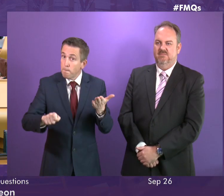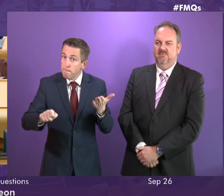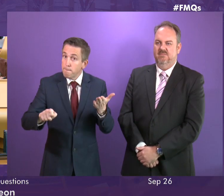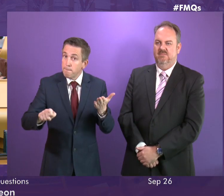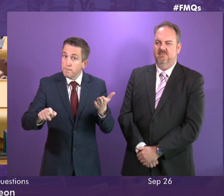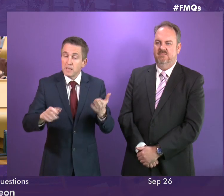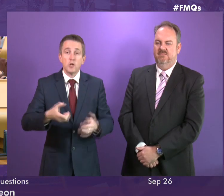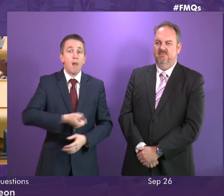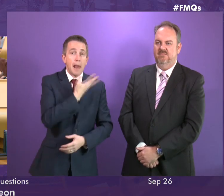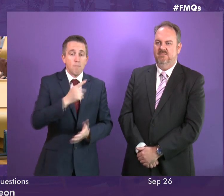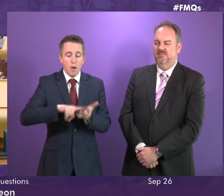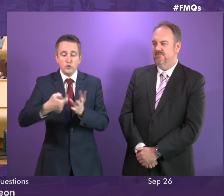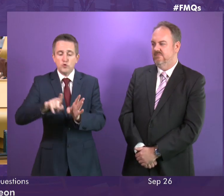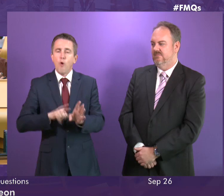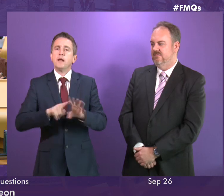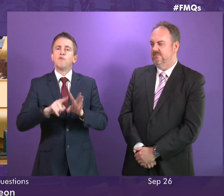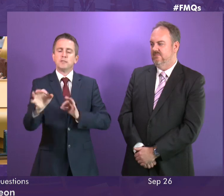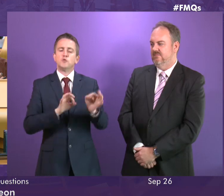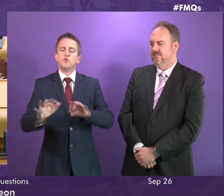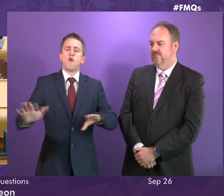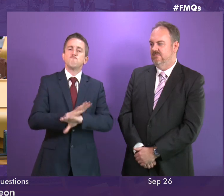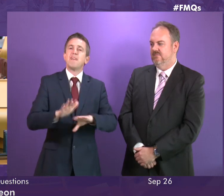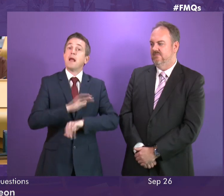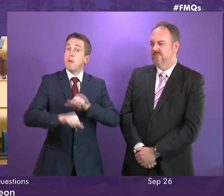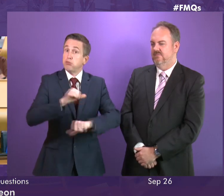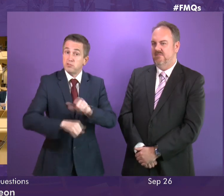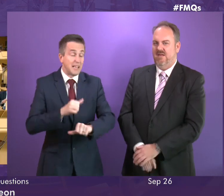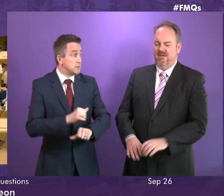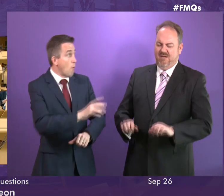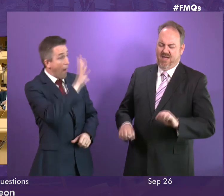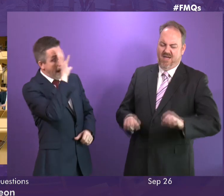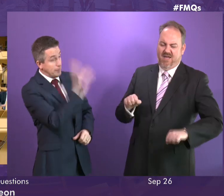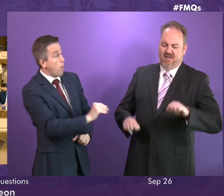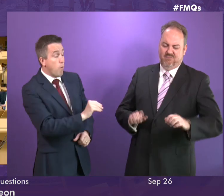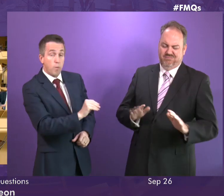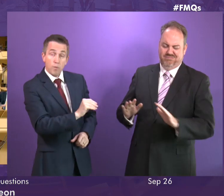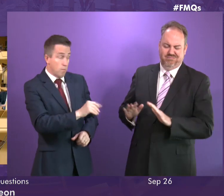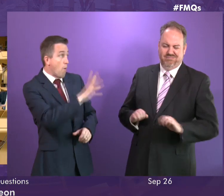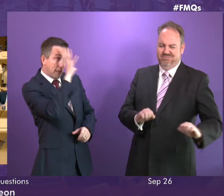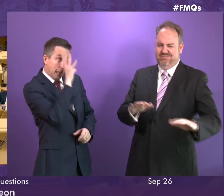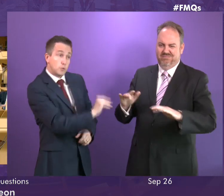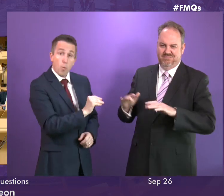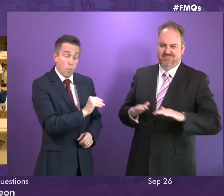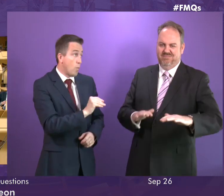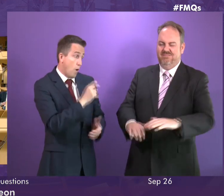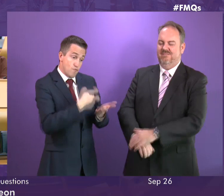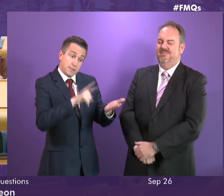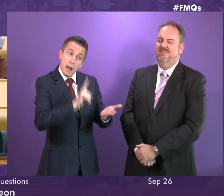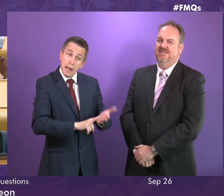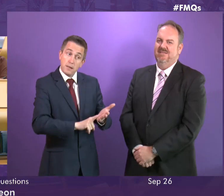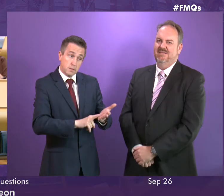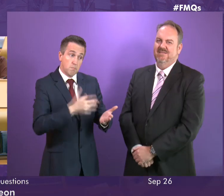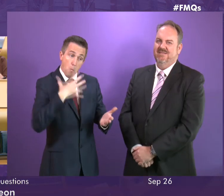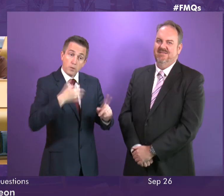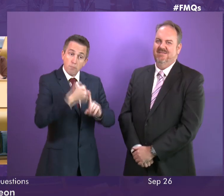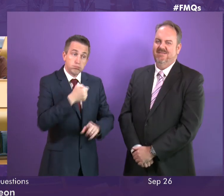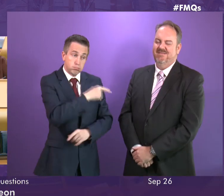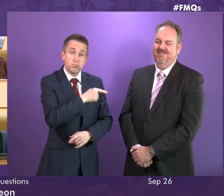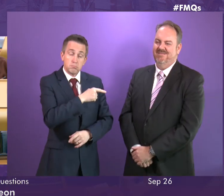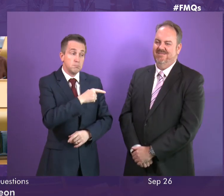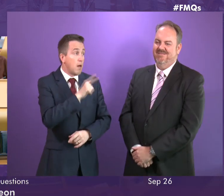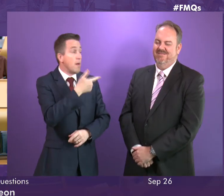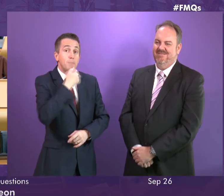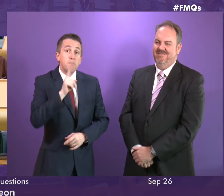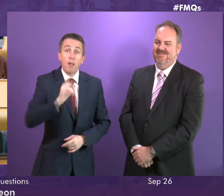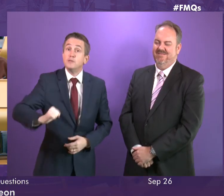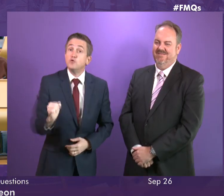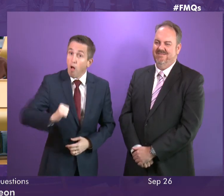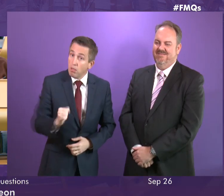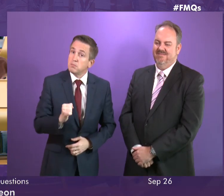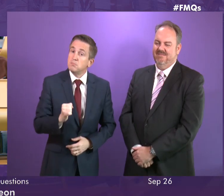wondering how they can rig the whole process. I have got news for Richard Leonard: the people